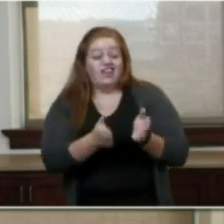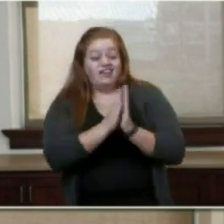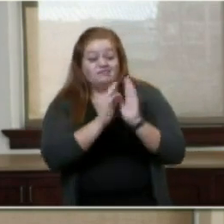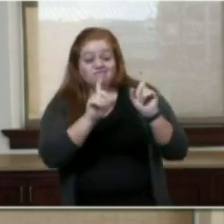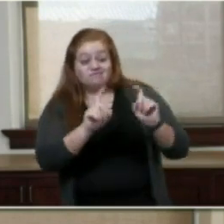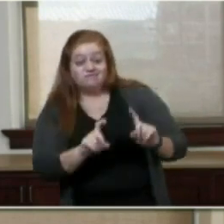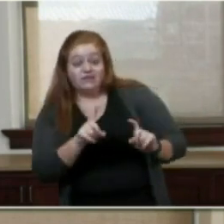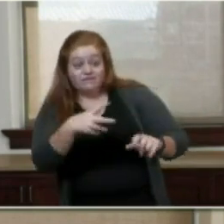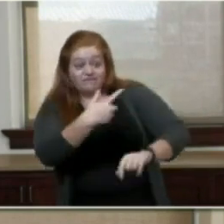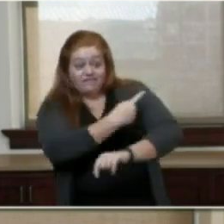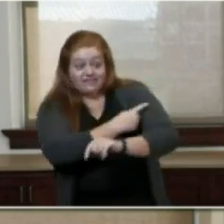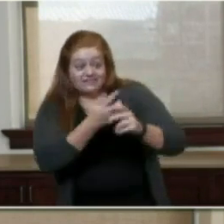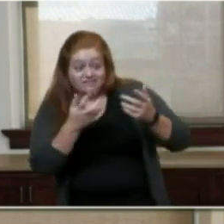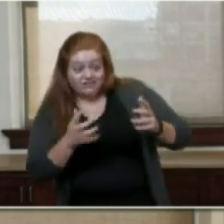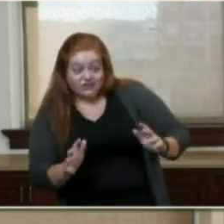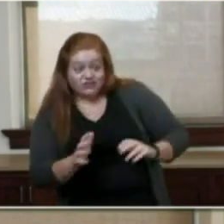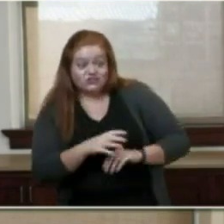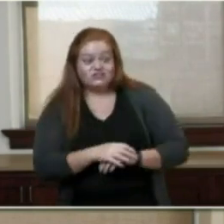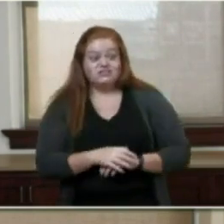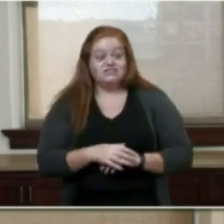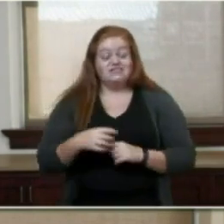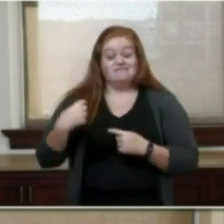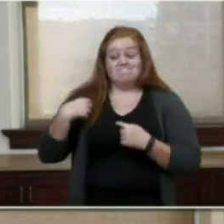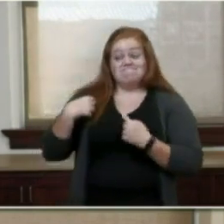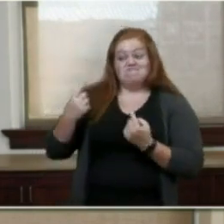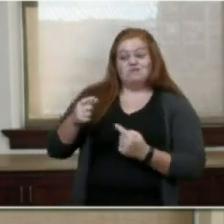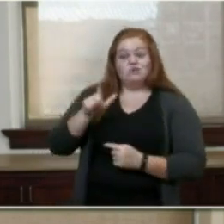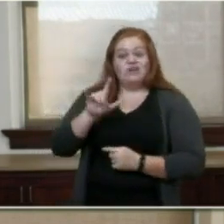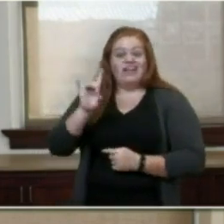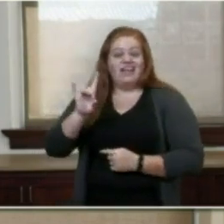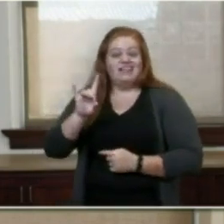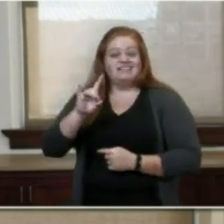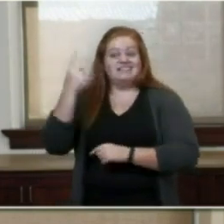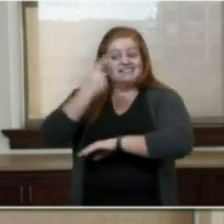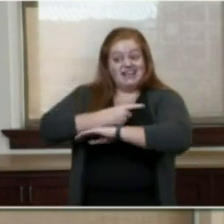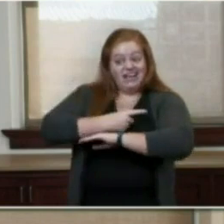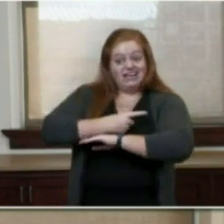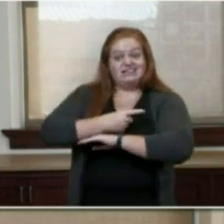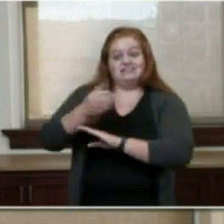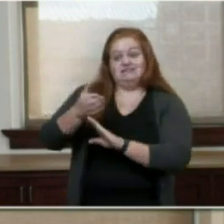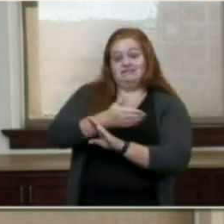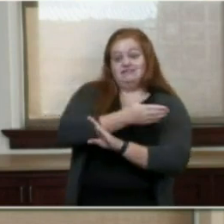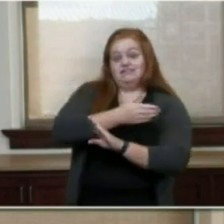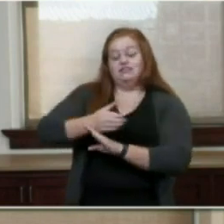vaccinated Over the past 28 days. About 20% of those who tested positive were